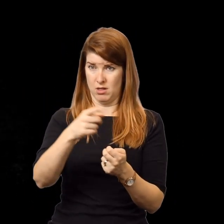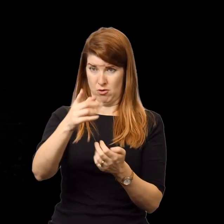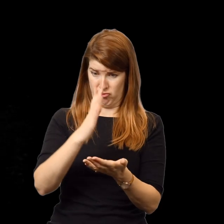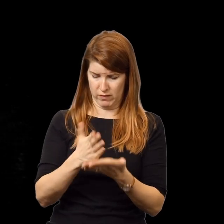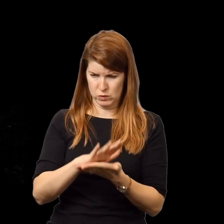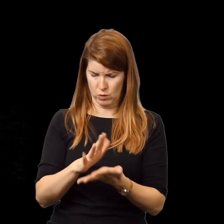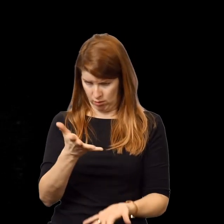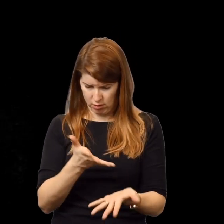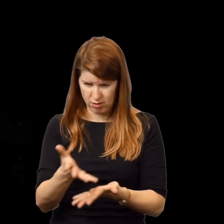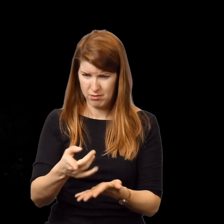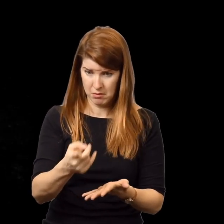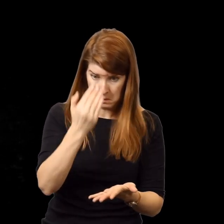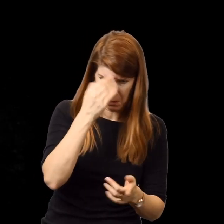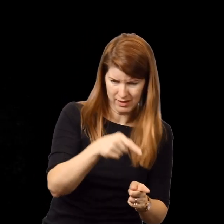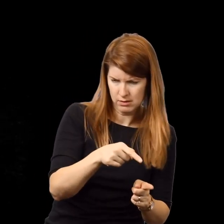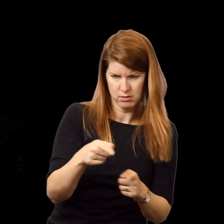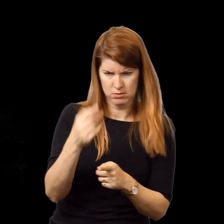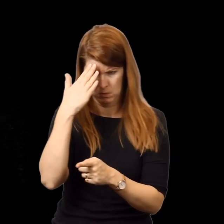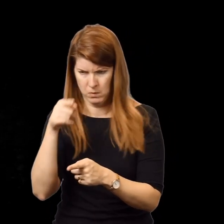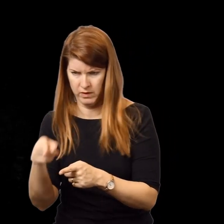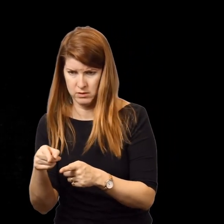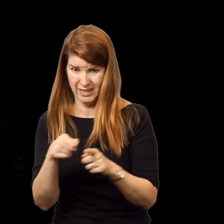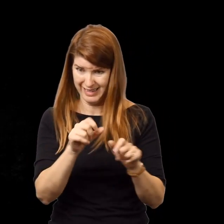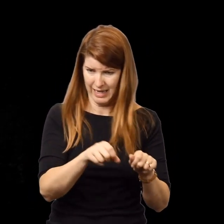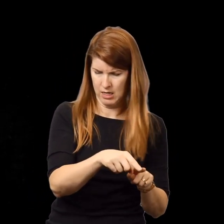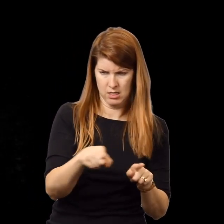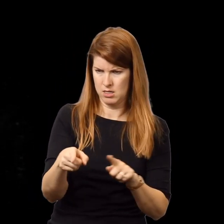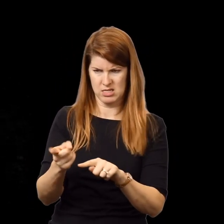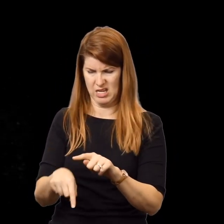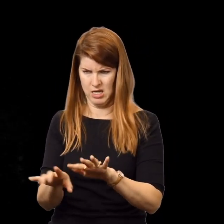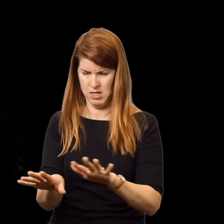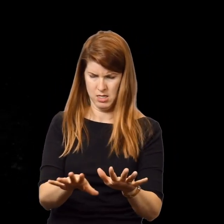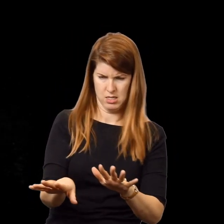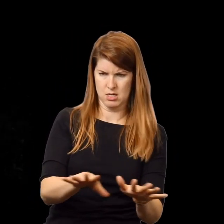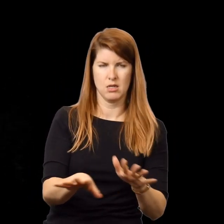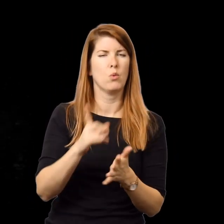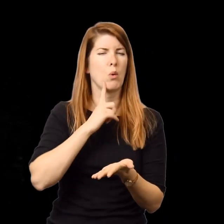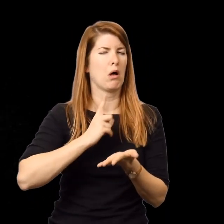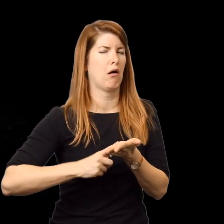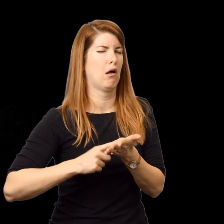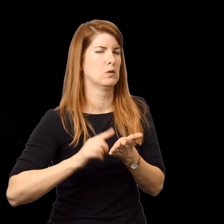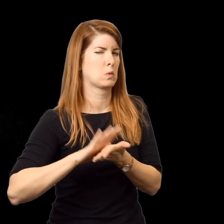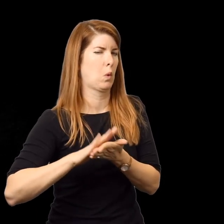what do they know, what do they not know, what are they able to do. And I'll talk more about school later on.